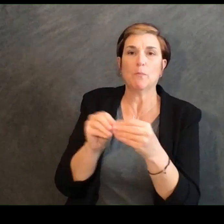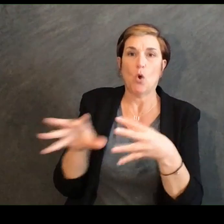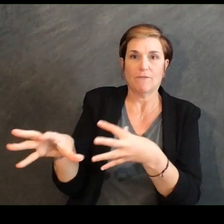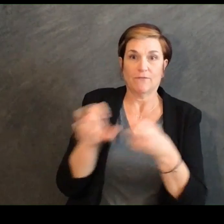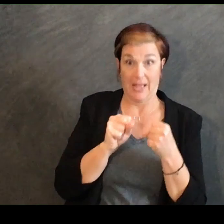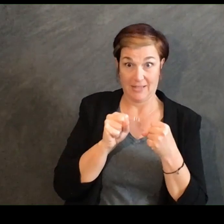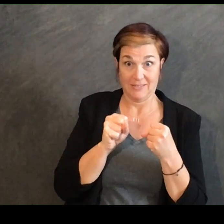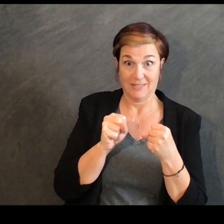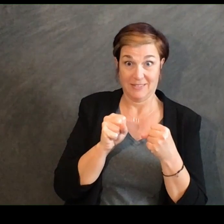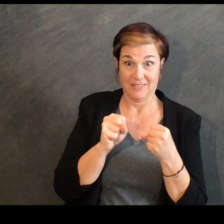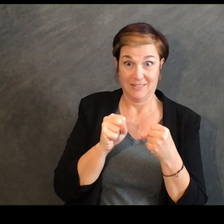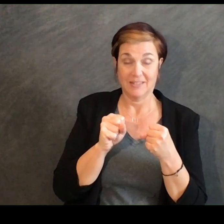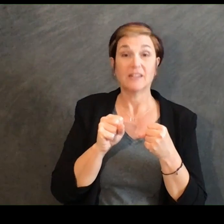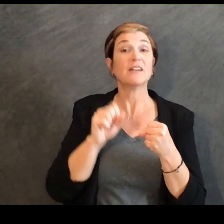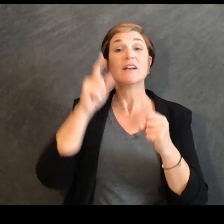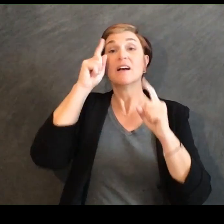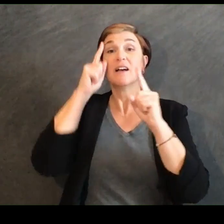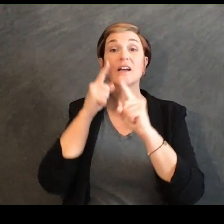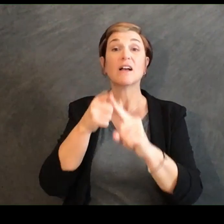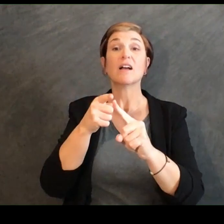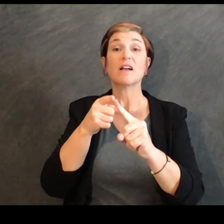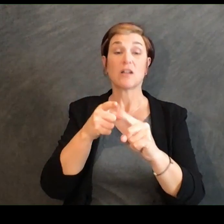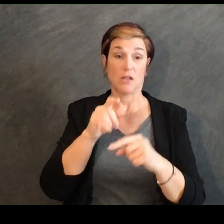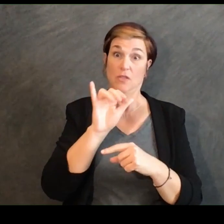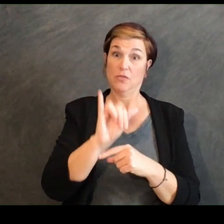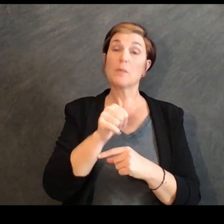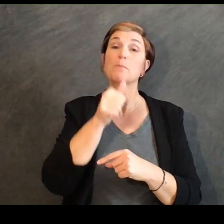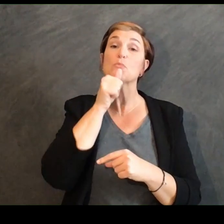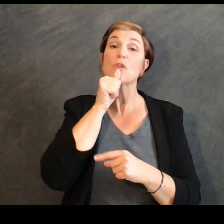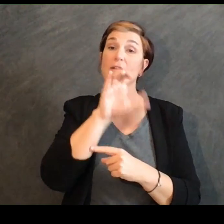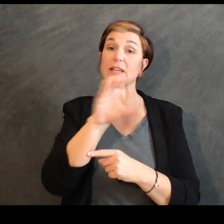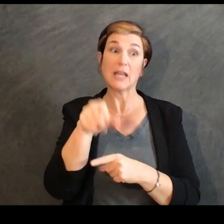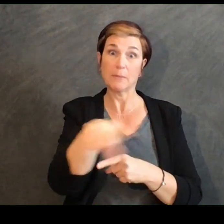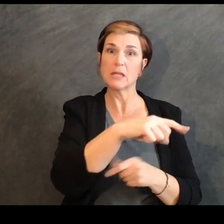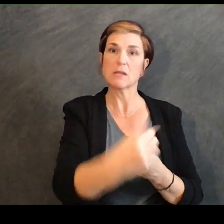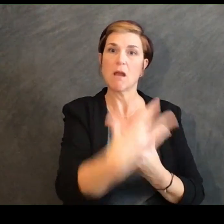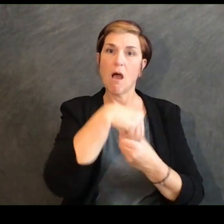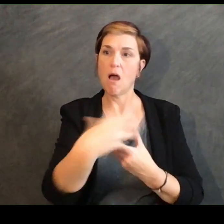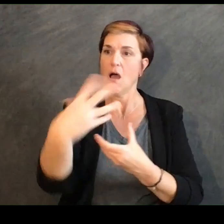on unleashing the power of the private sector focusing on providing convenient